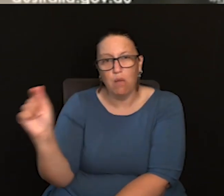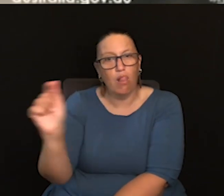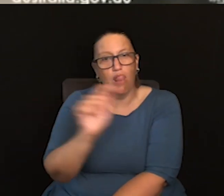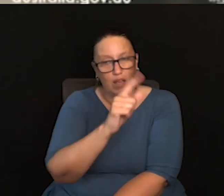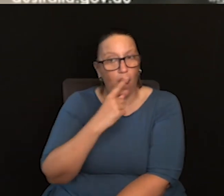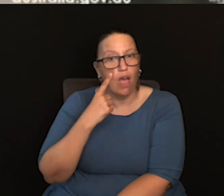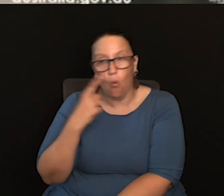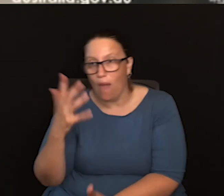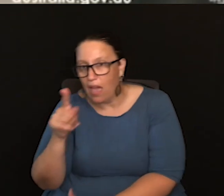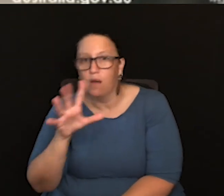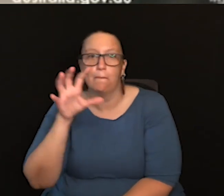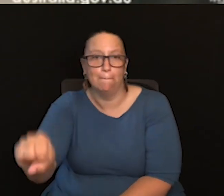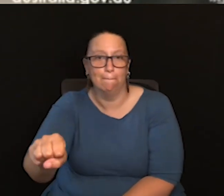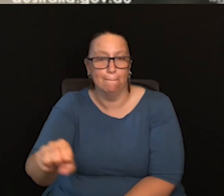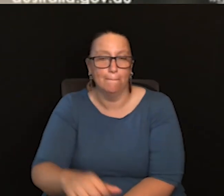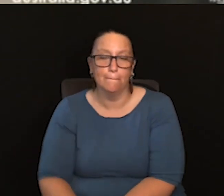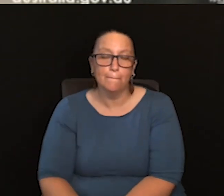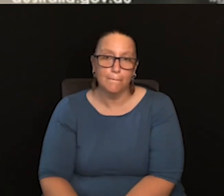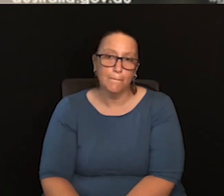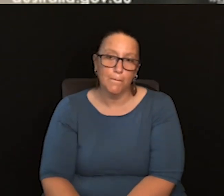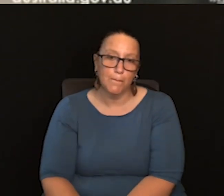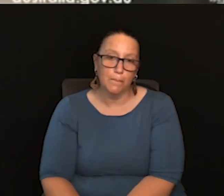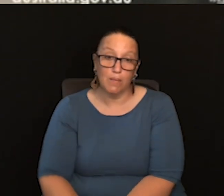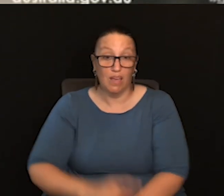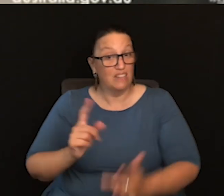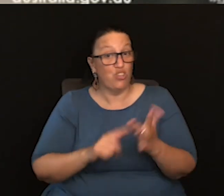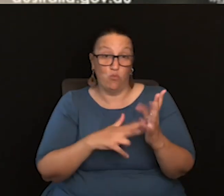But also to a testament to the